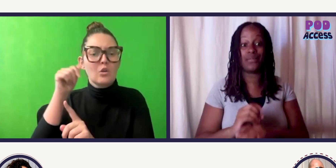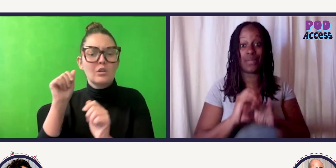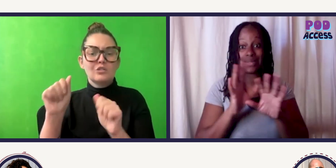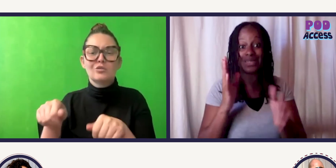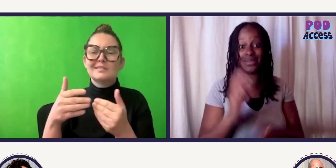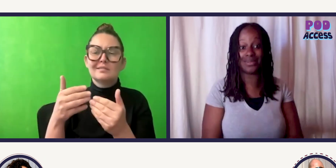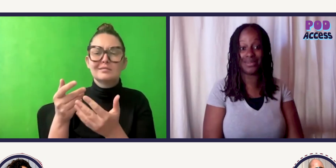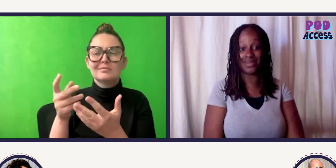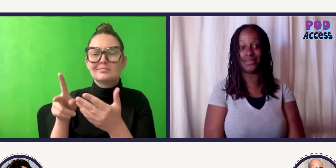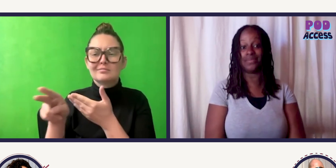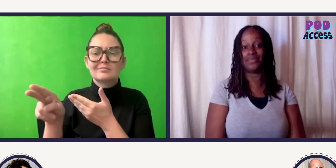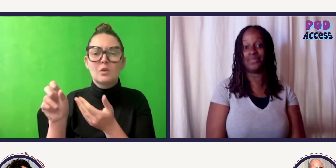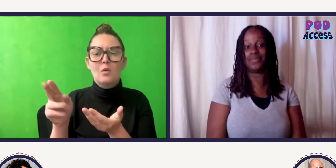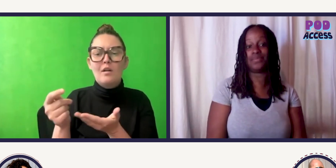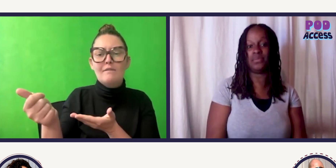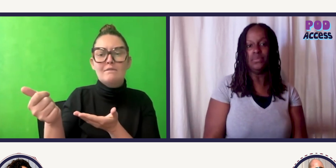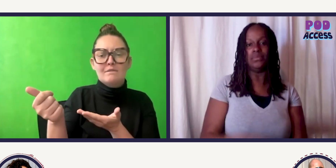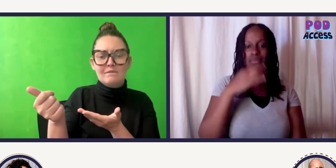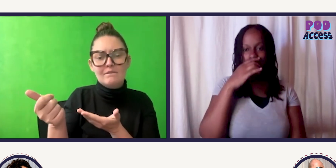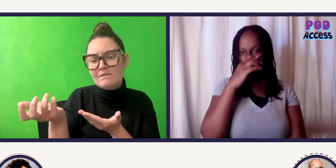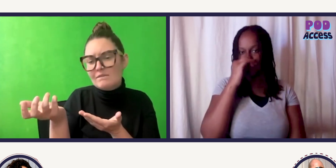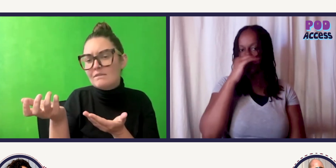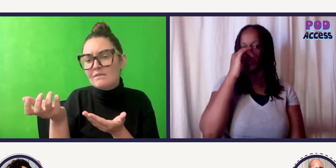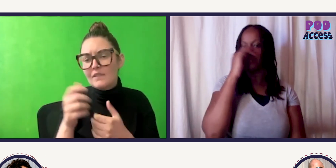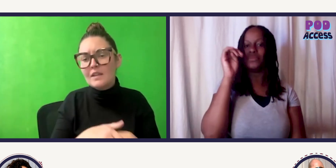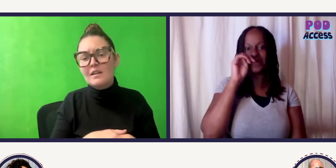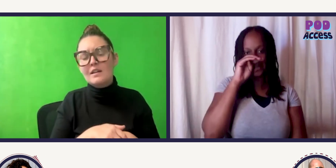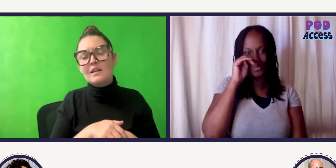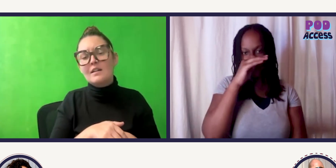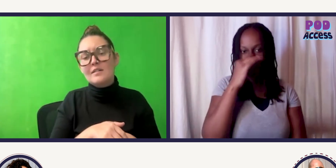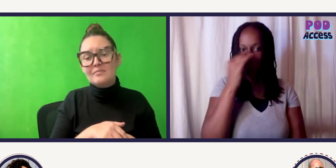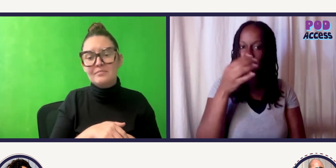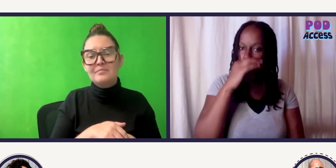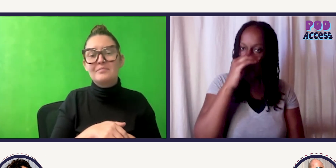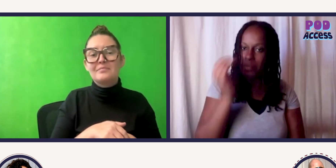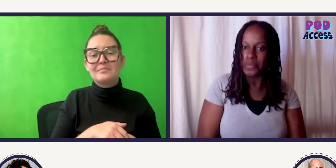effectively stopping their sniffles! At least in the recording. THOMAS: [sniffles]